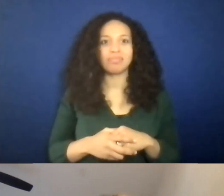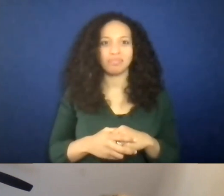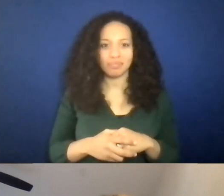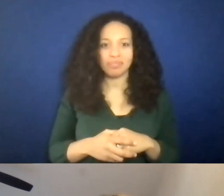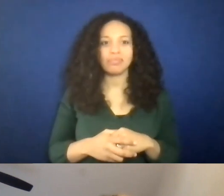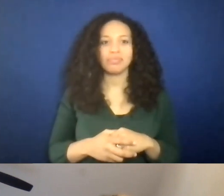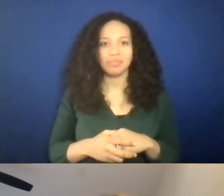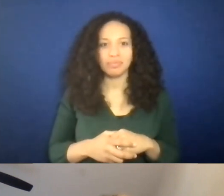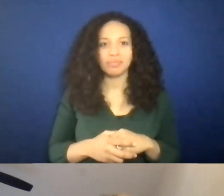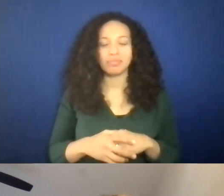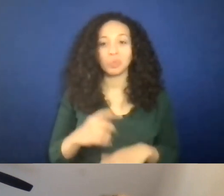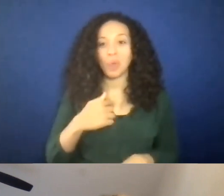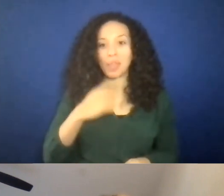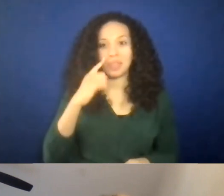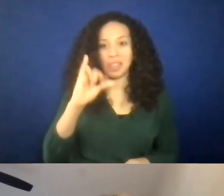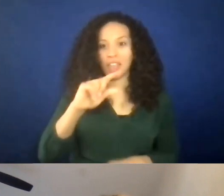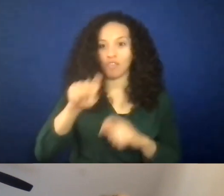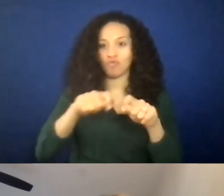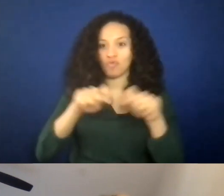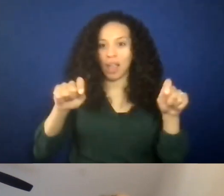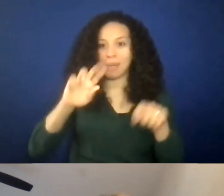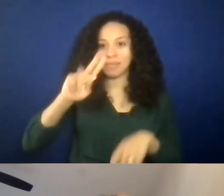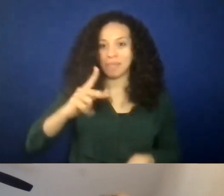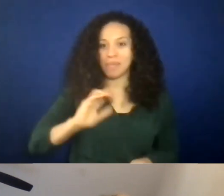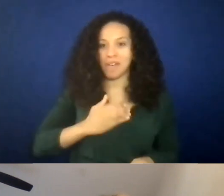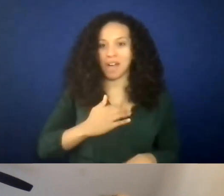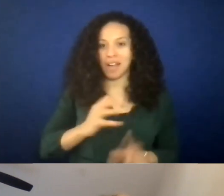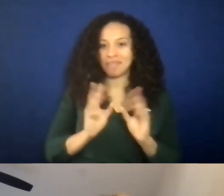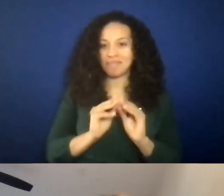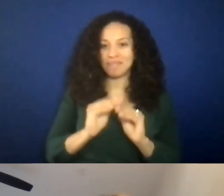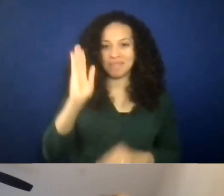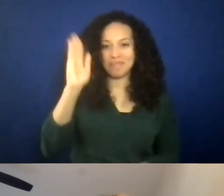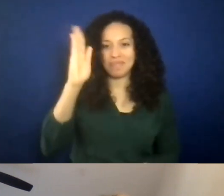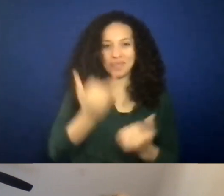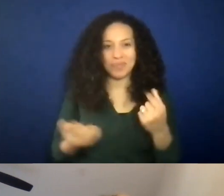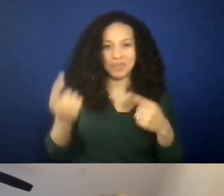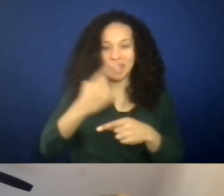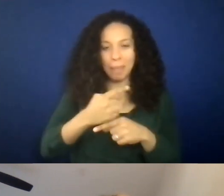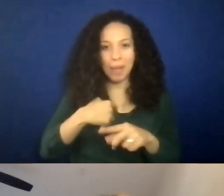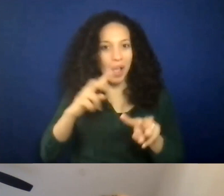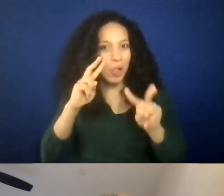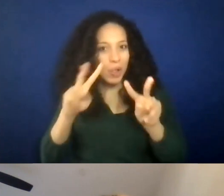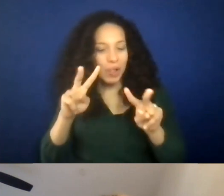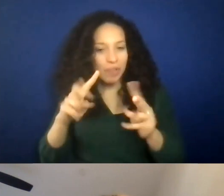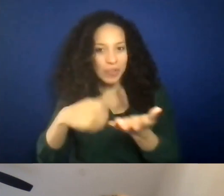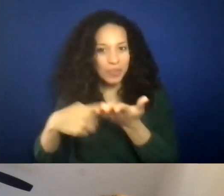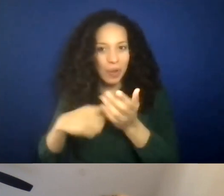wraps up our session here today but I look forward to talking with all of you more and wish you the best of luck.